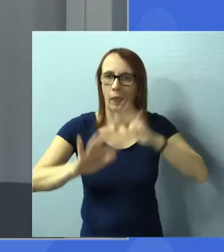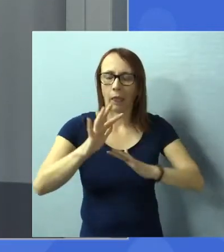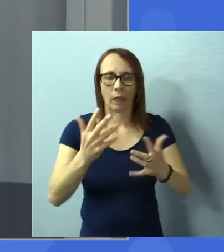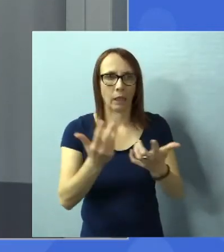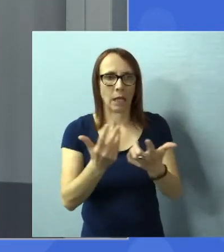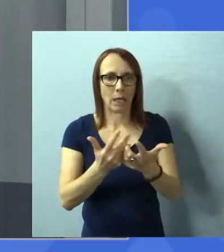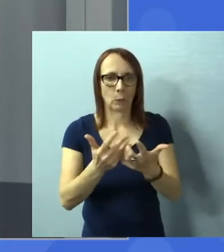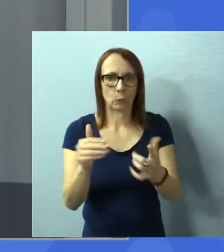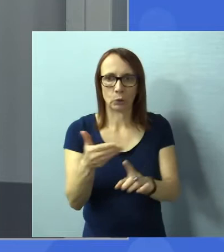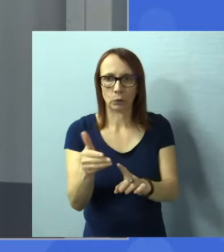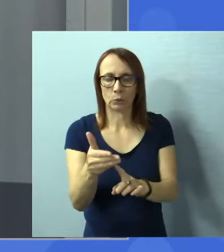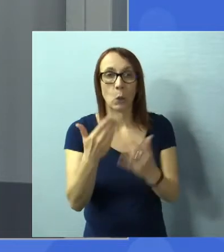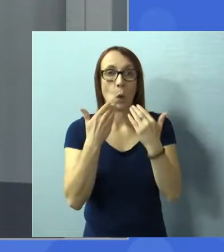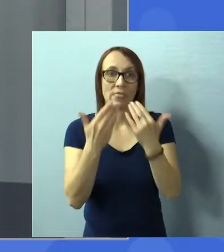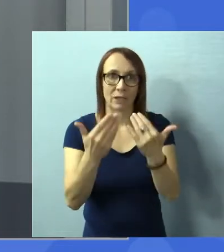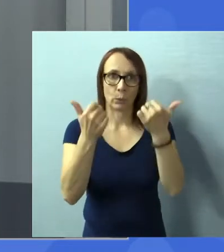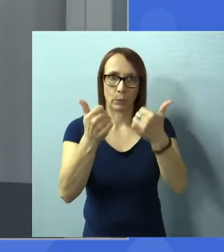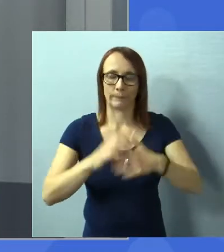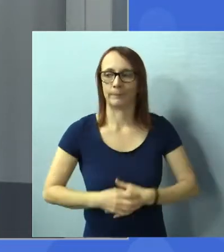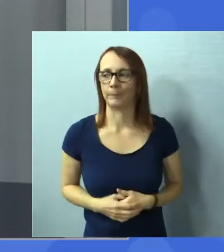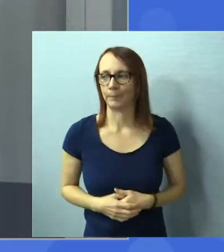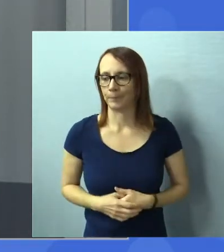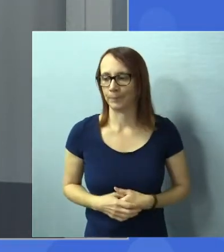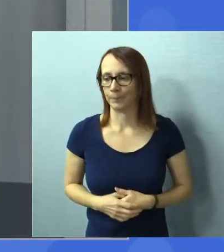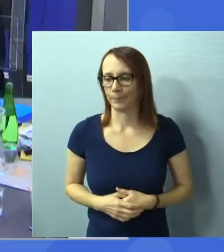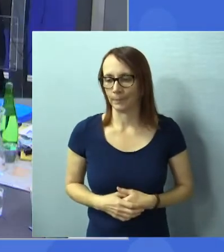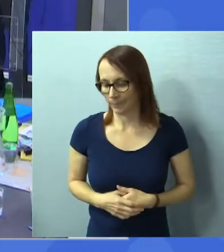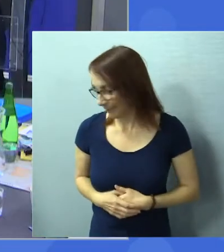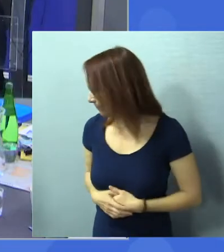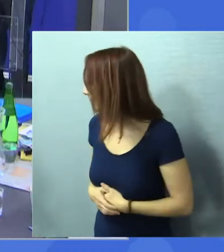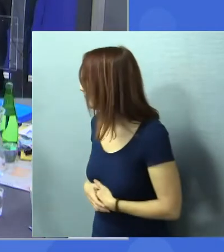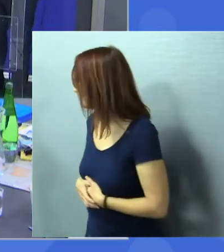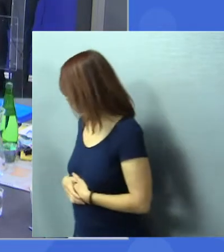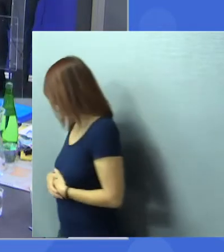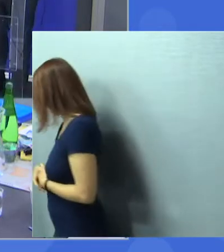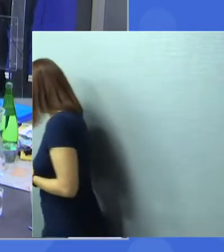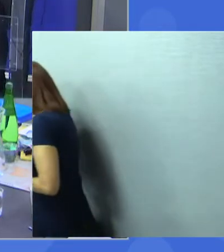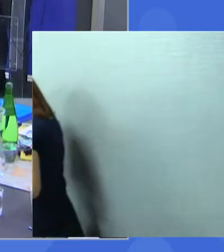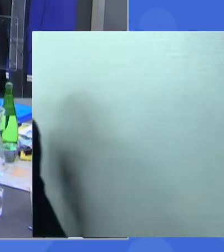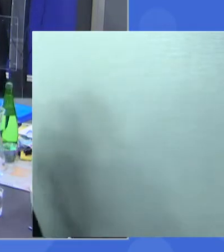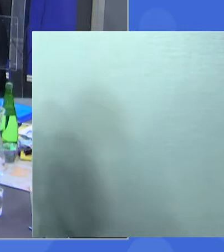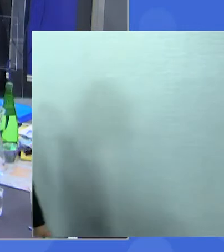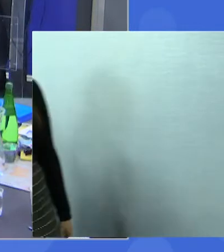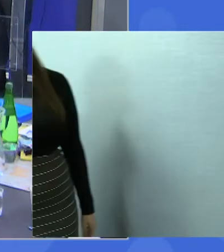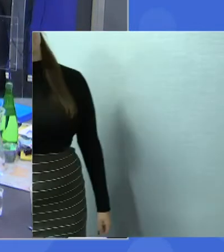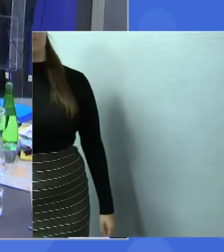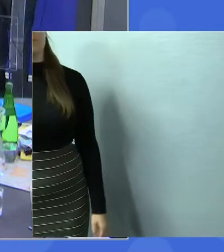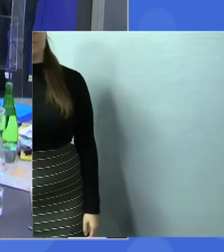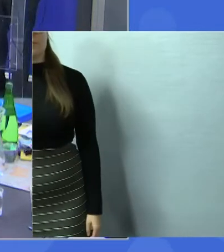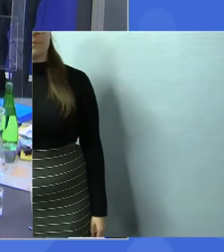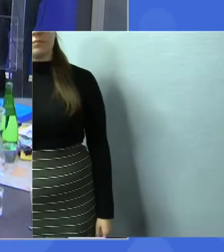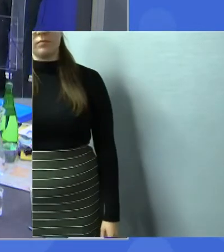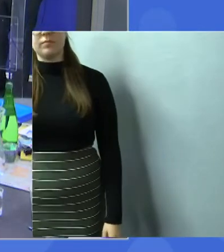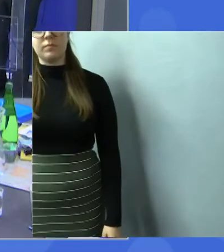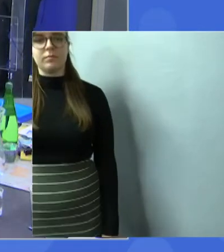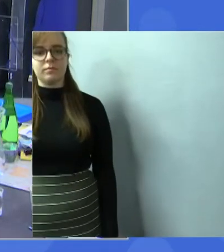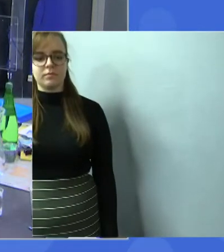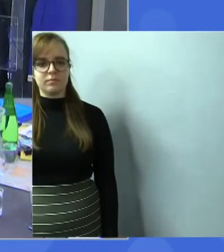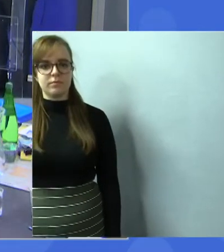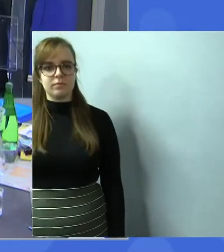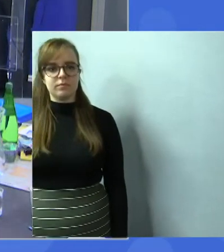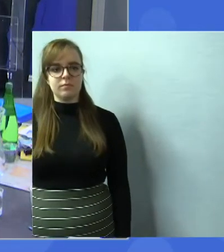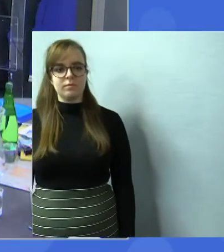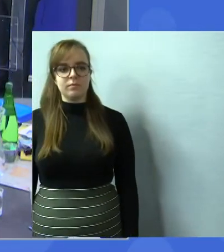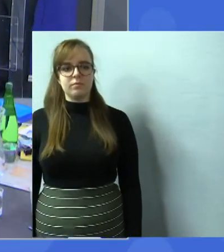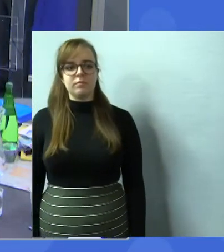challenges so thanks very much